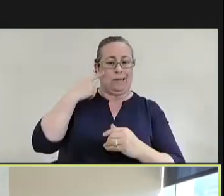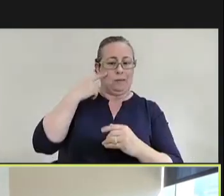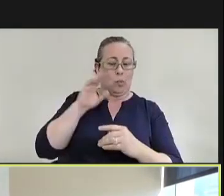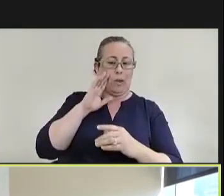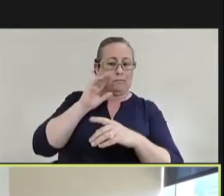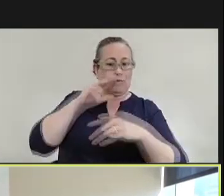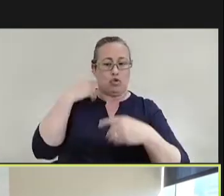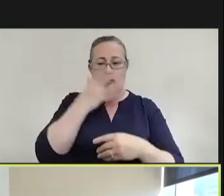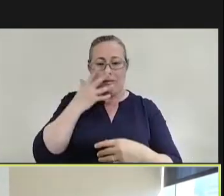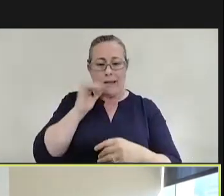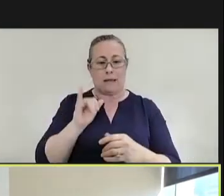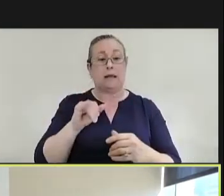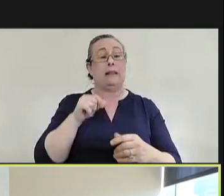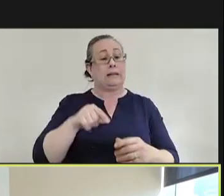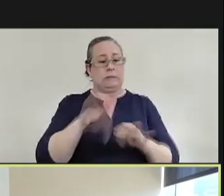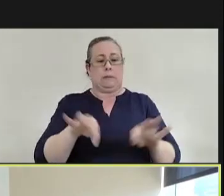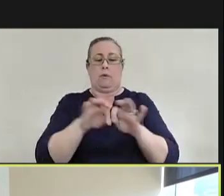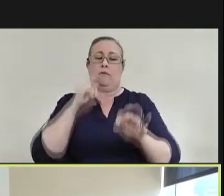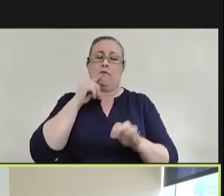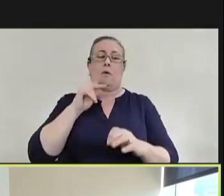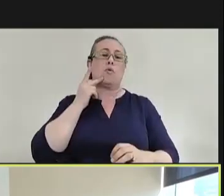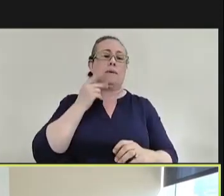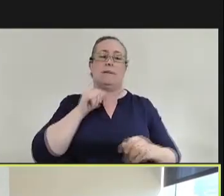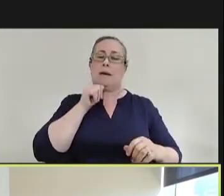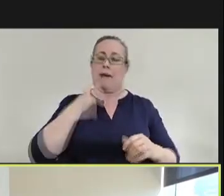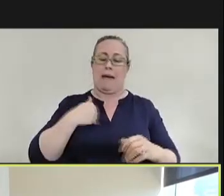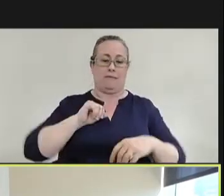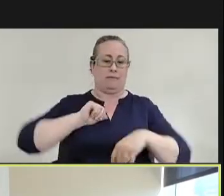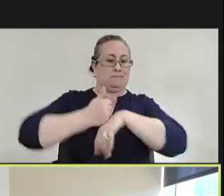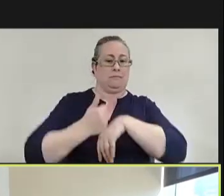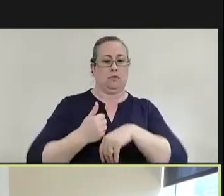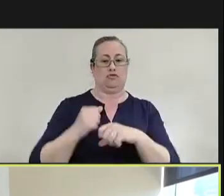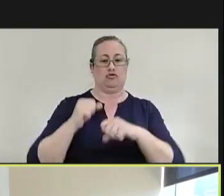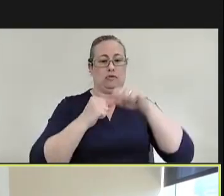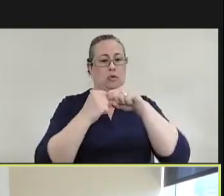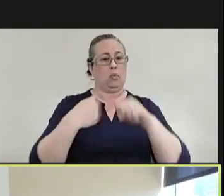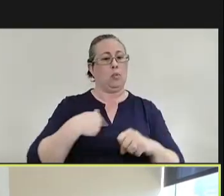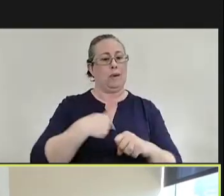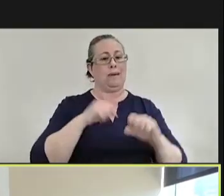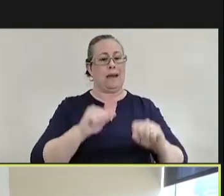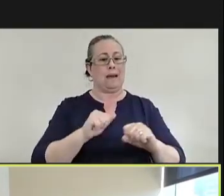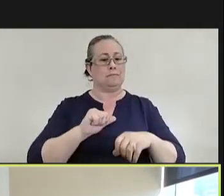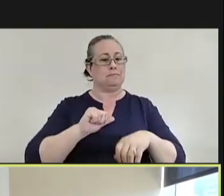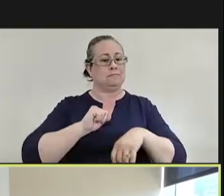that don't have structures. And we can also take this output and pipe it directly into